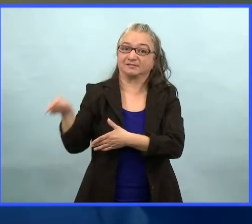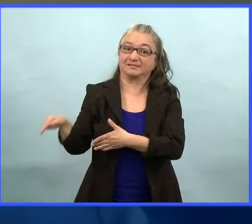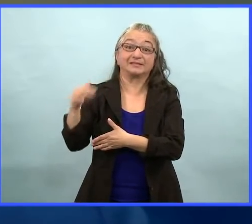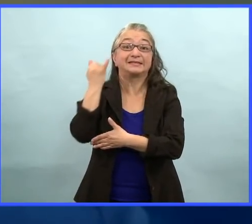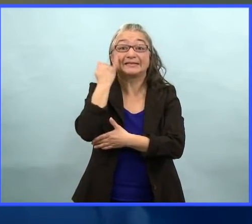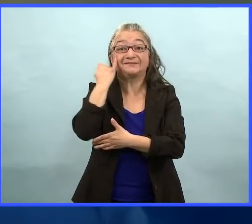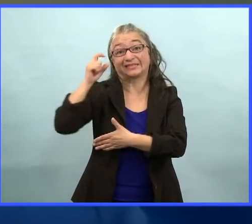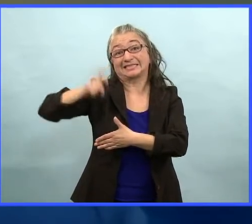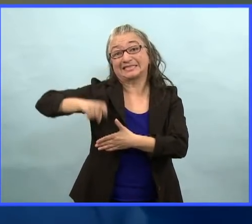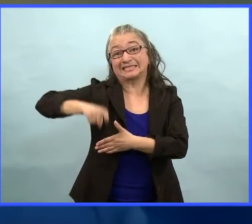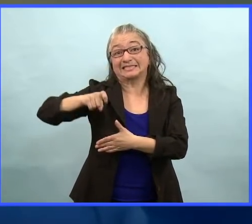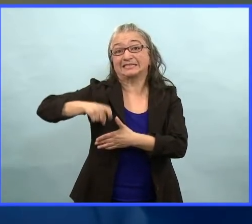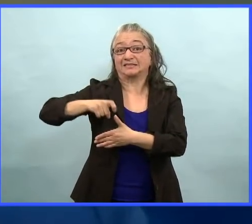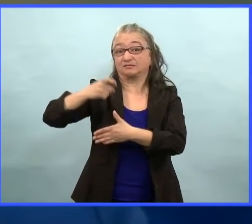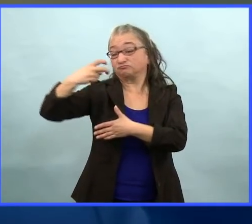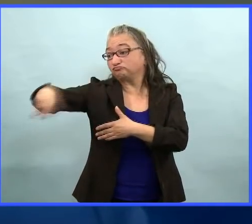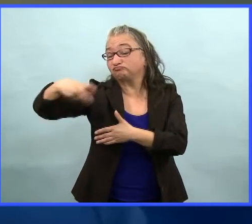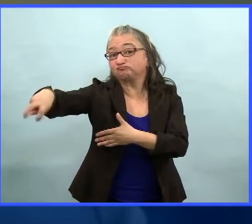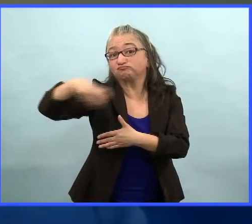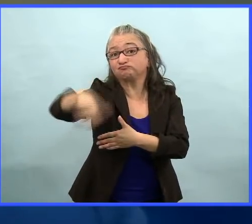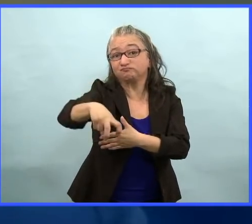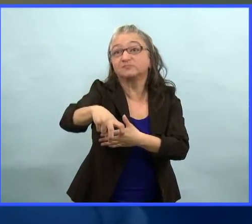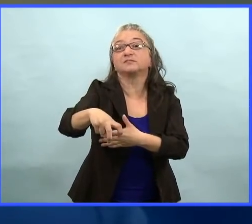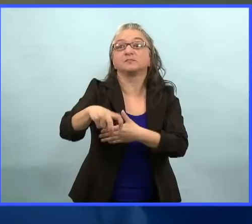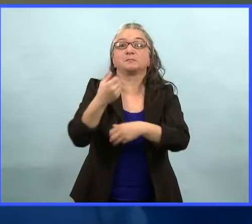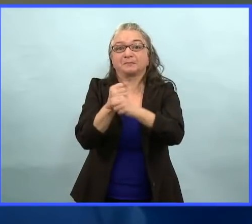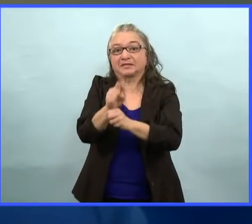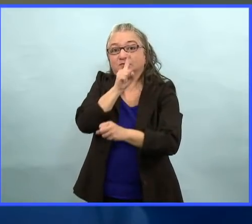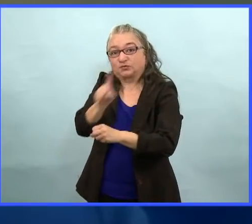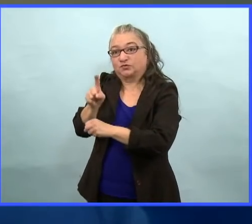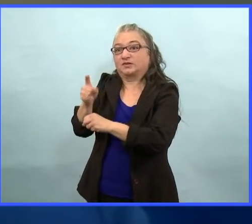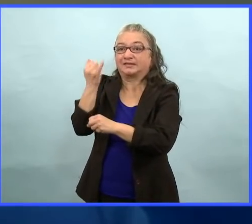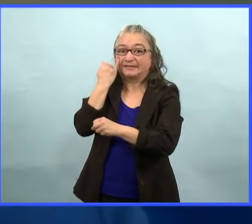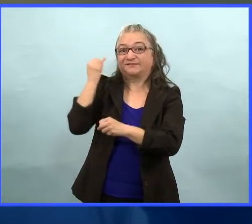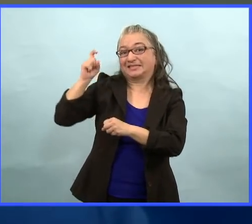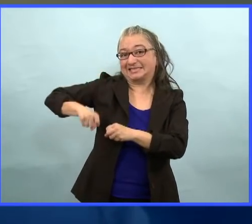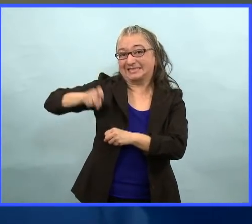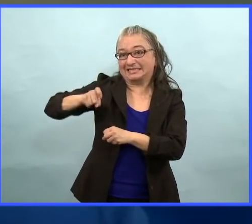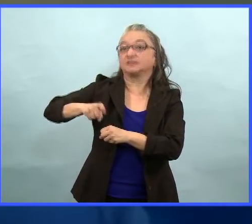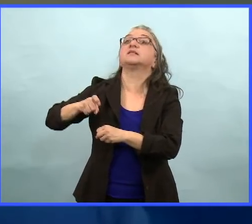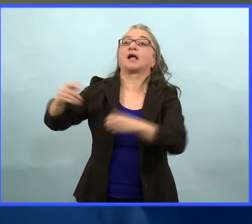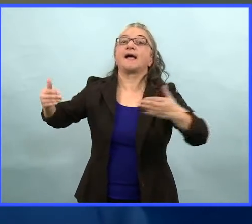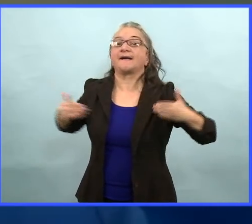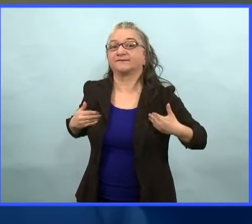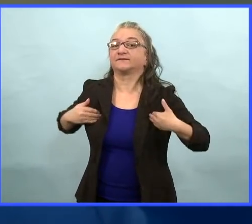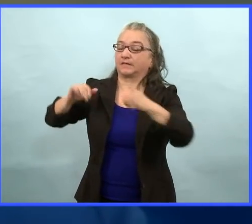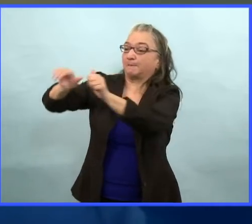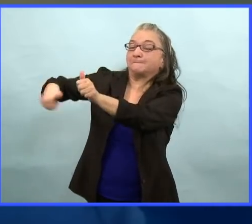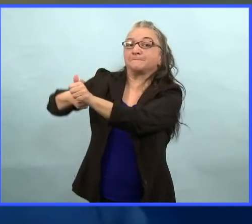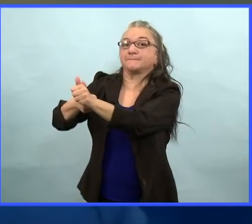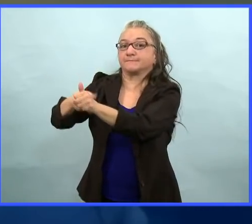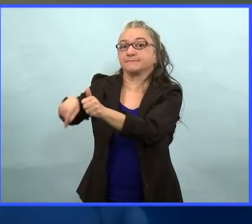acute care capacity that exist in medicine beds so that therefore we can obviously admit patients who